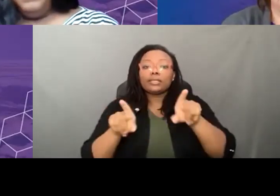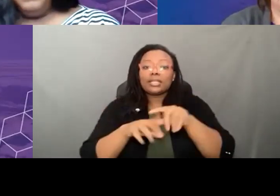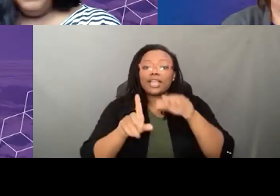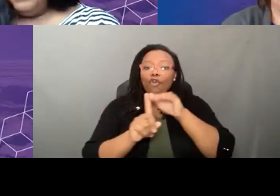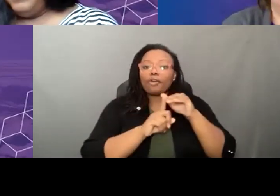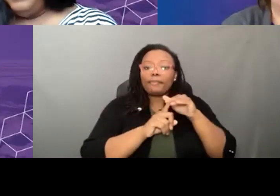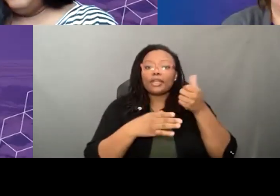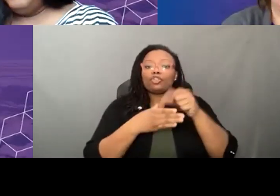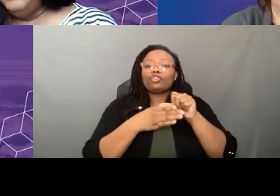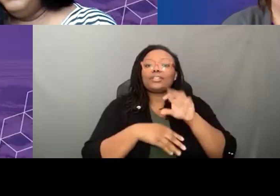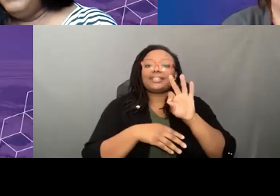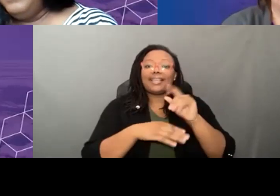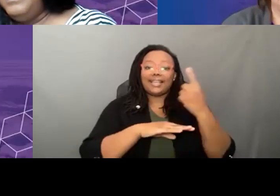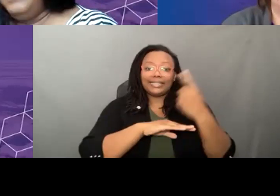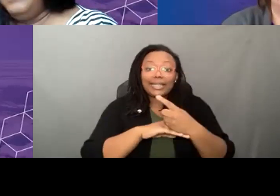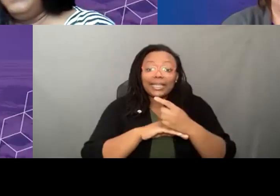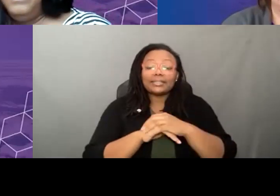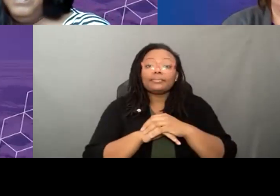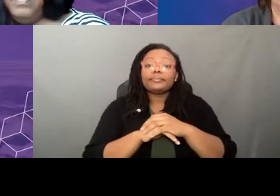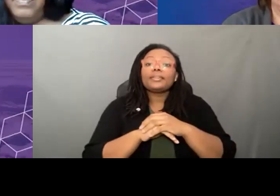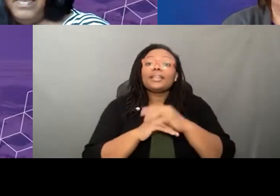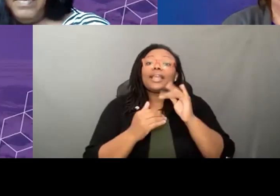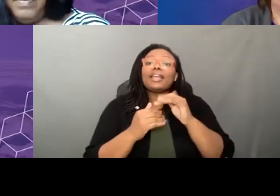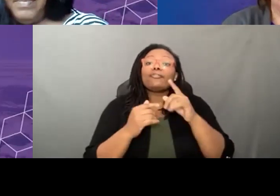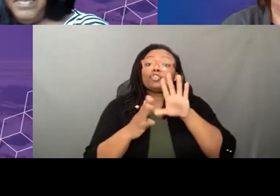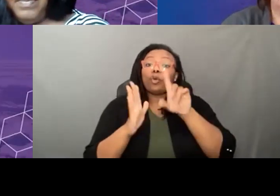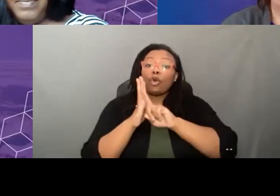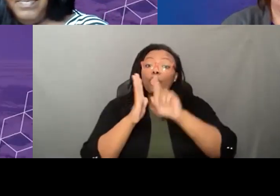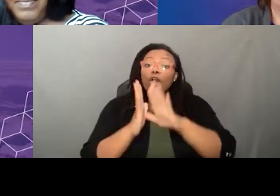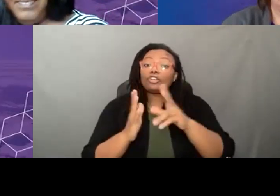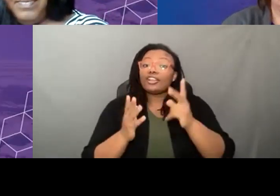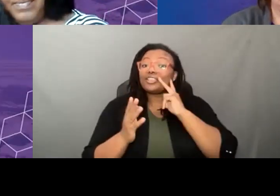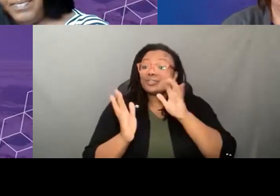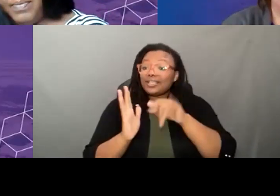Technically, if you're an auditor and you're looking at that, you're going to say, well,